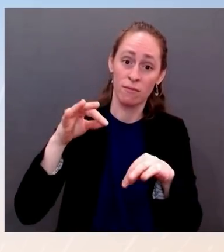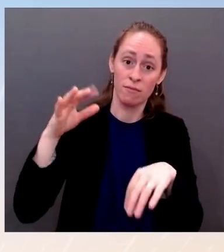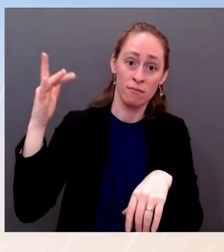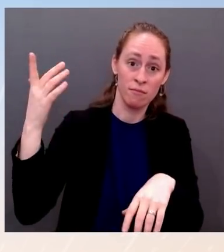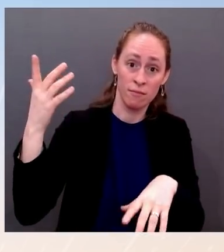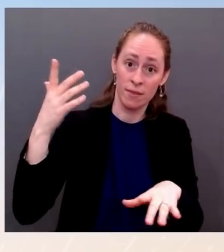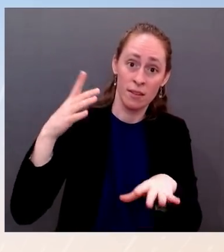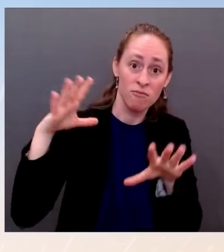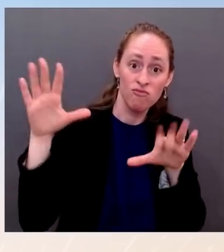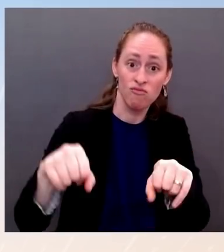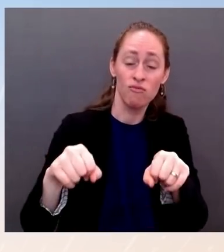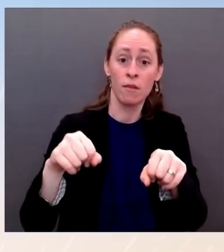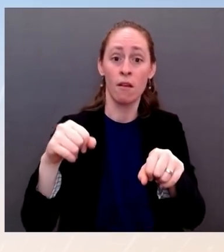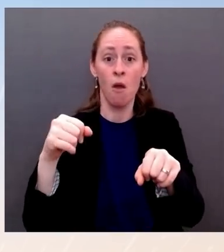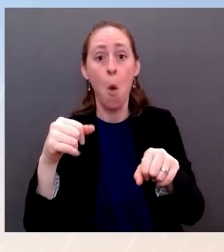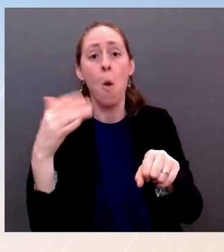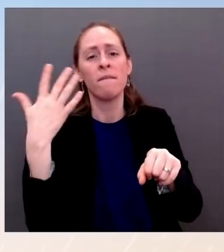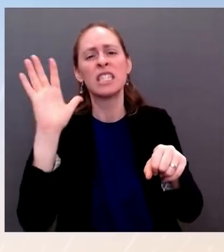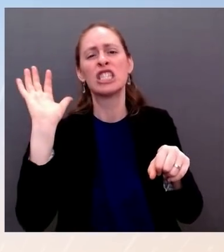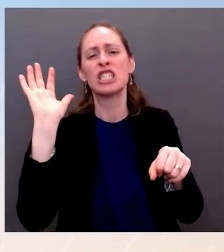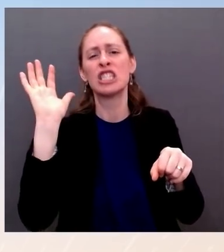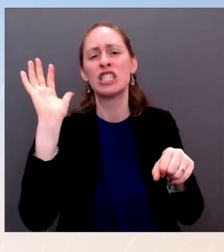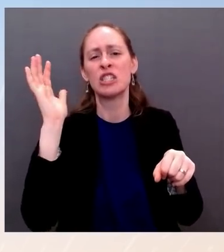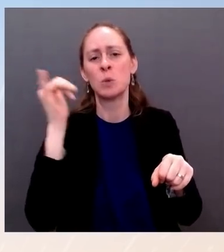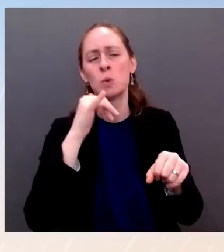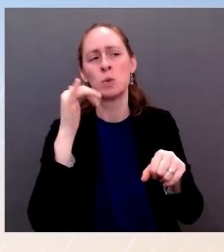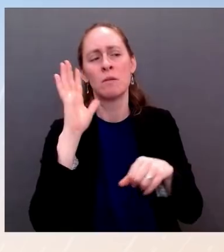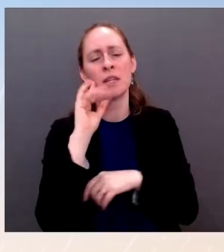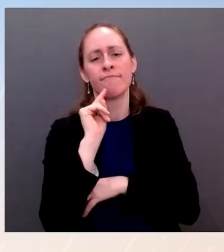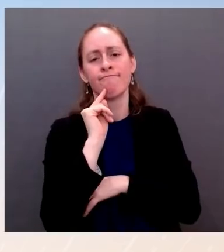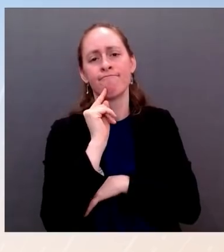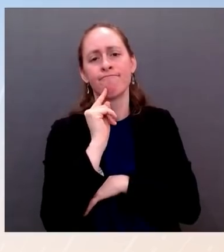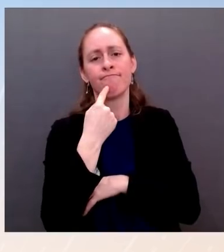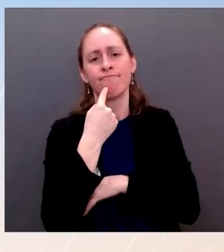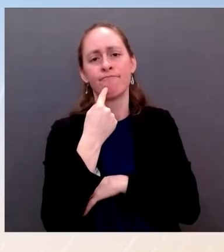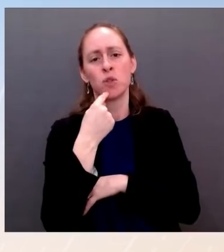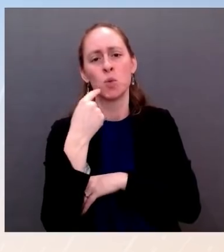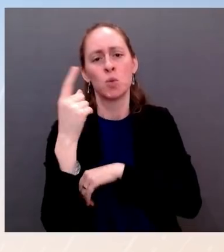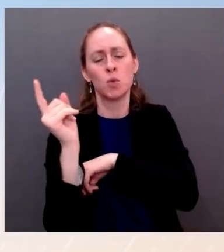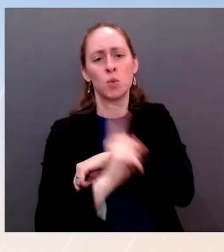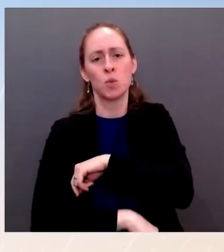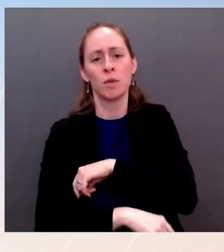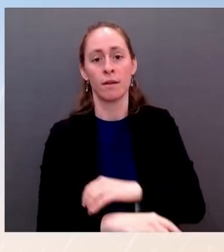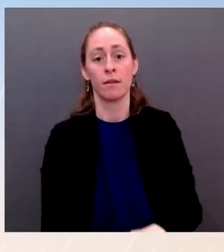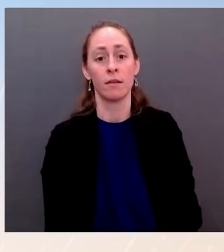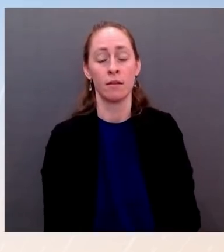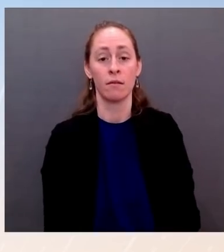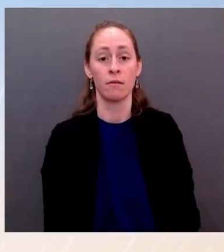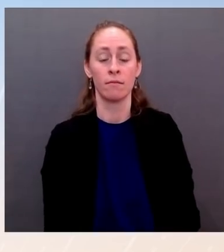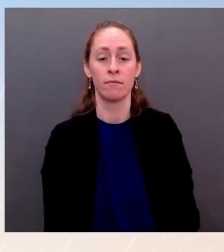It will have to make more concessions to China. It will face massive pressure on its economy and export controls